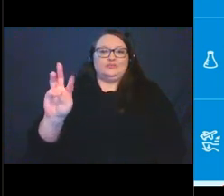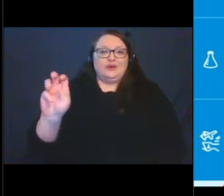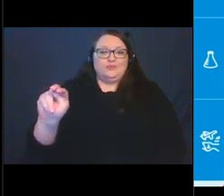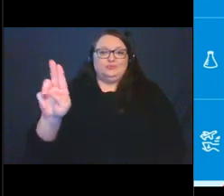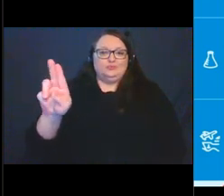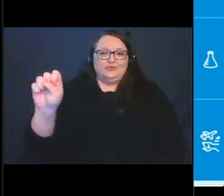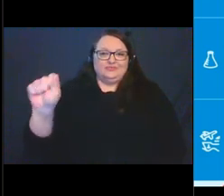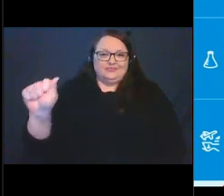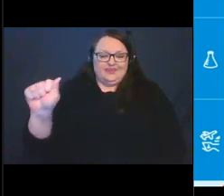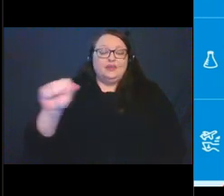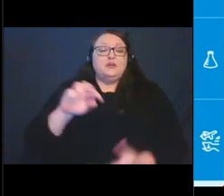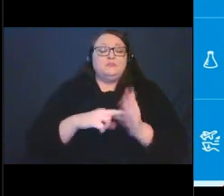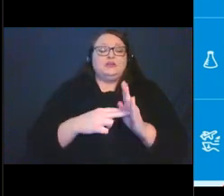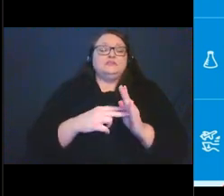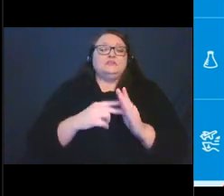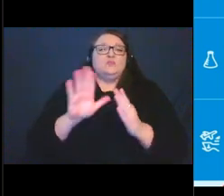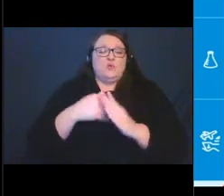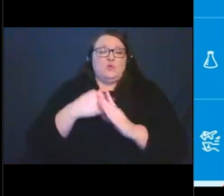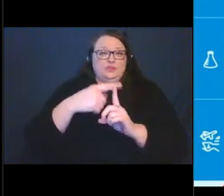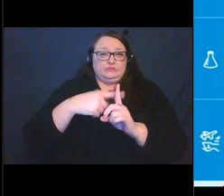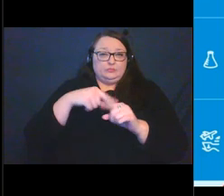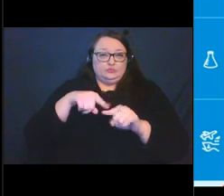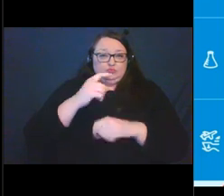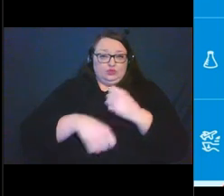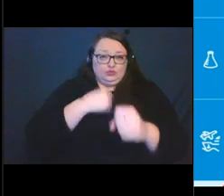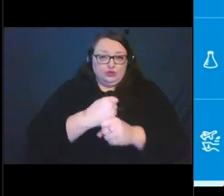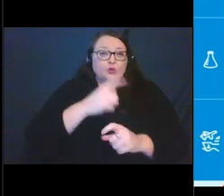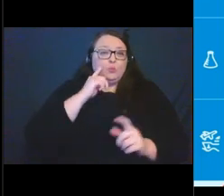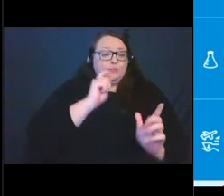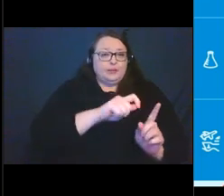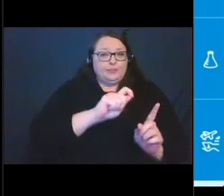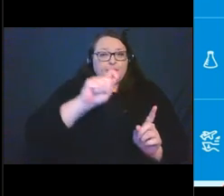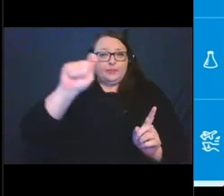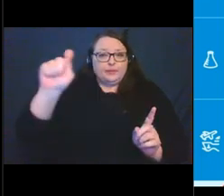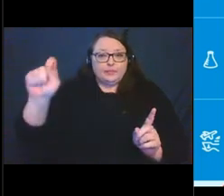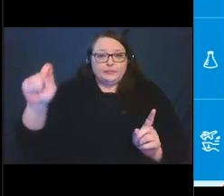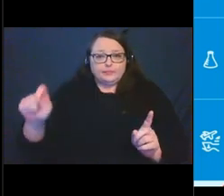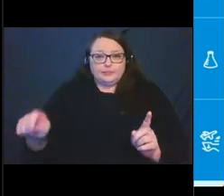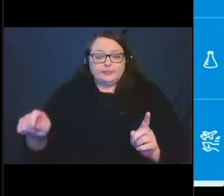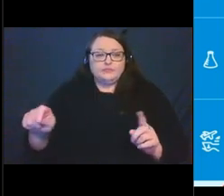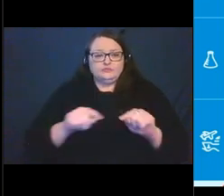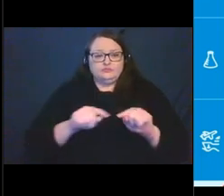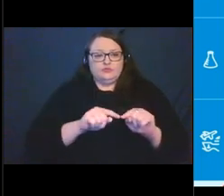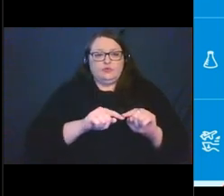of these daily threshold values. So here we've plotted calendar days along the bottom X axis